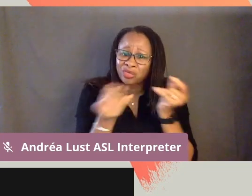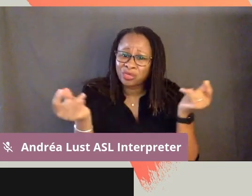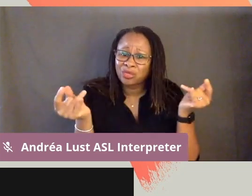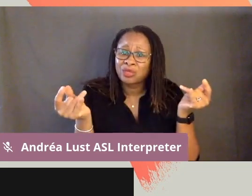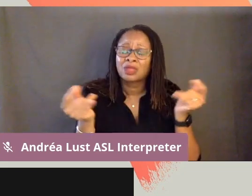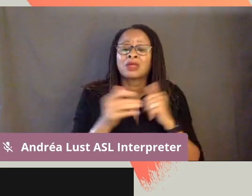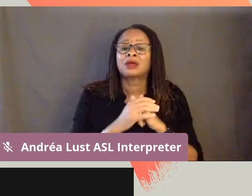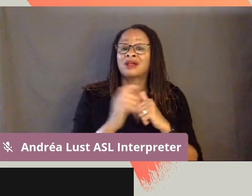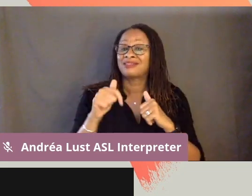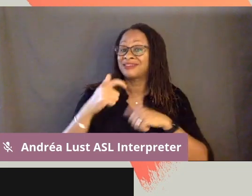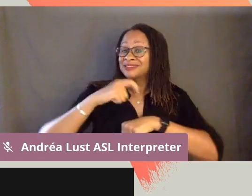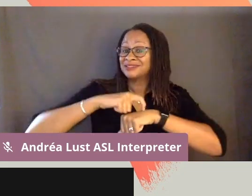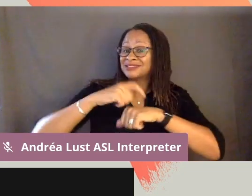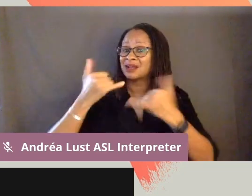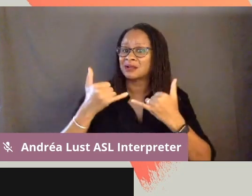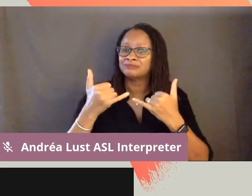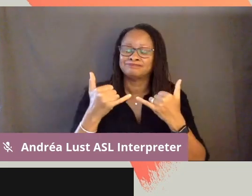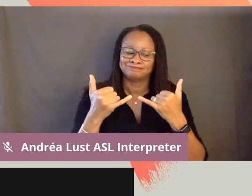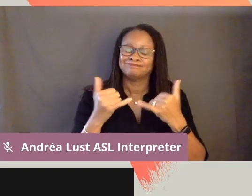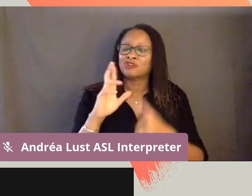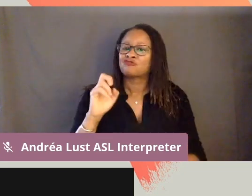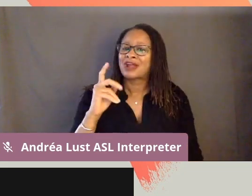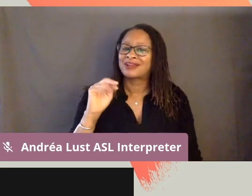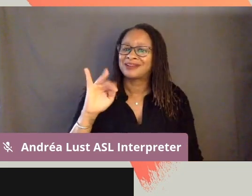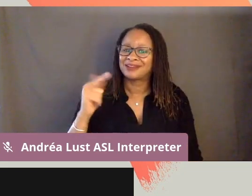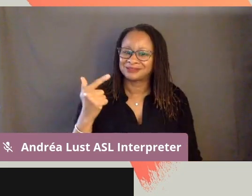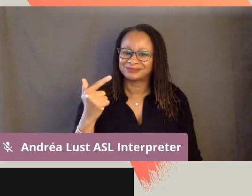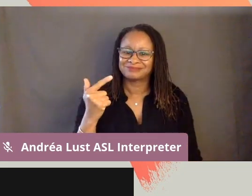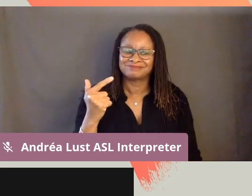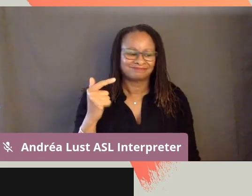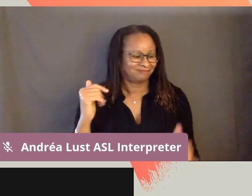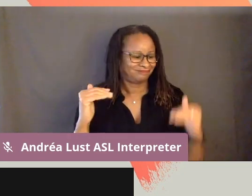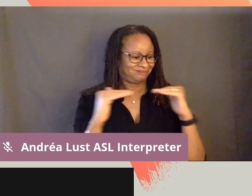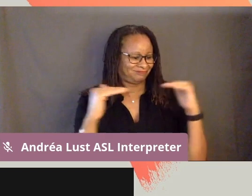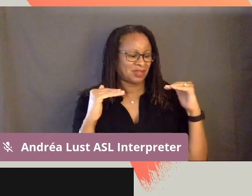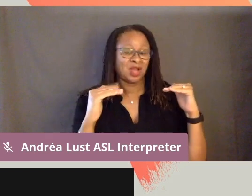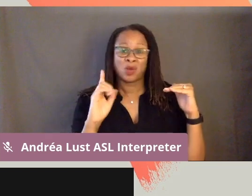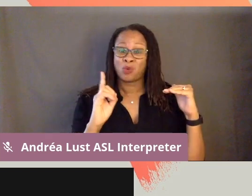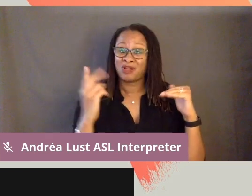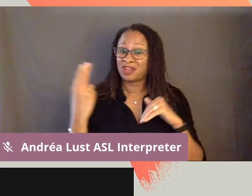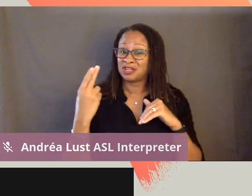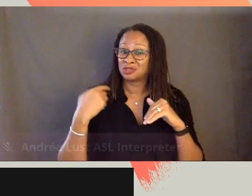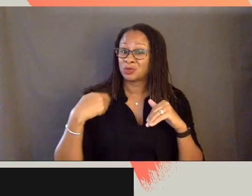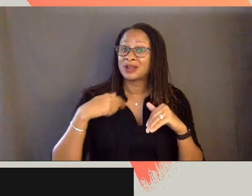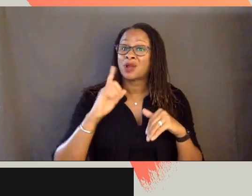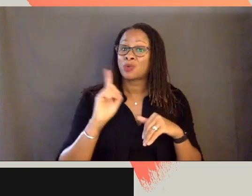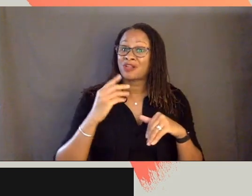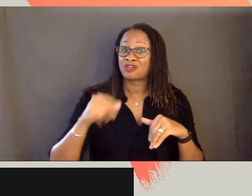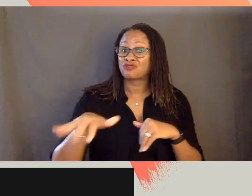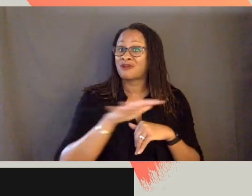This is a time of reckoning and of history where the ground we are all standing on is shifting.